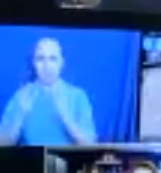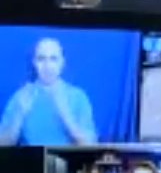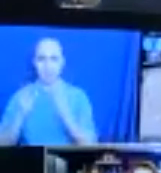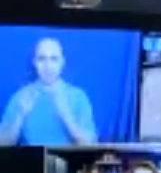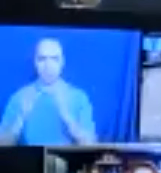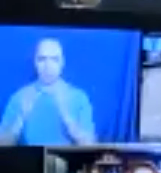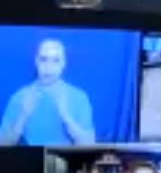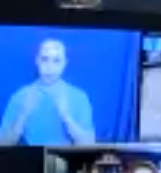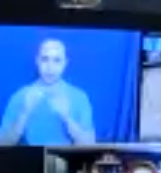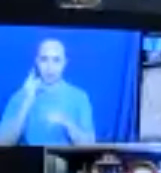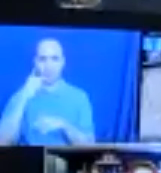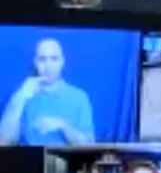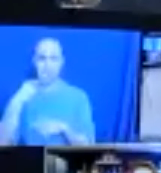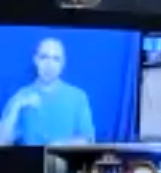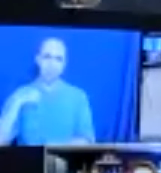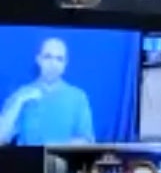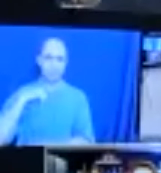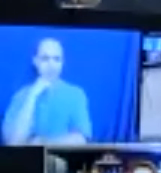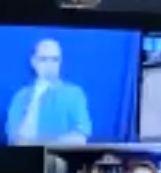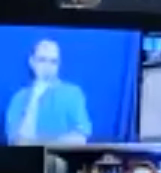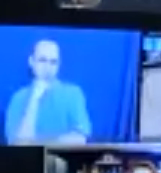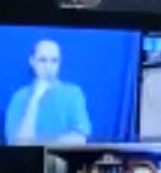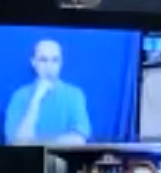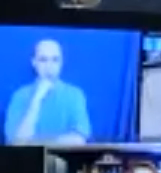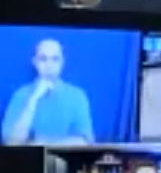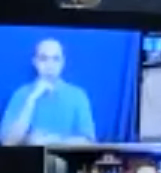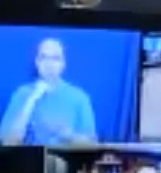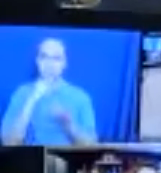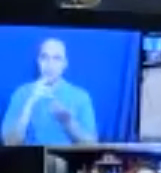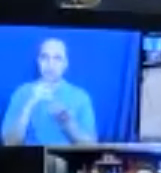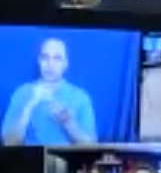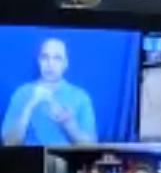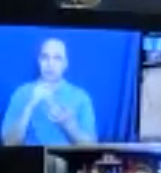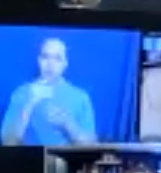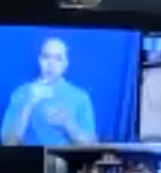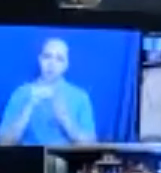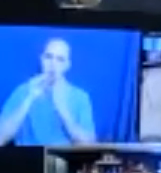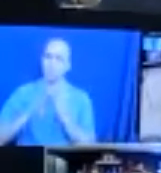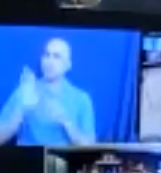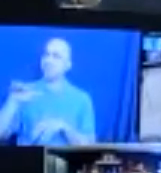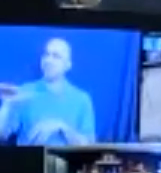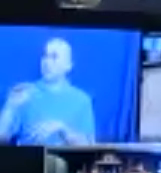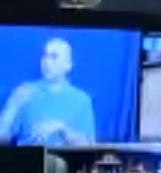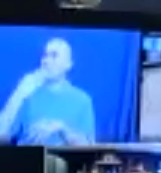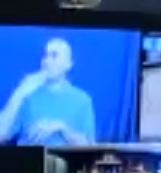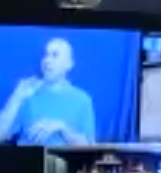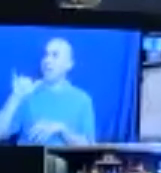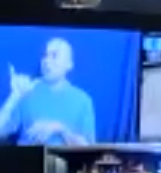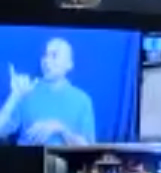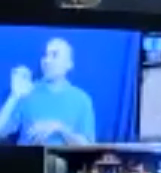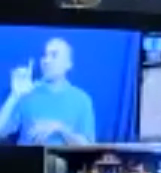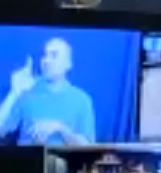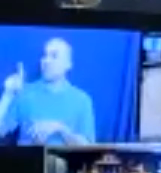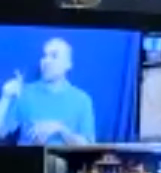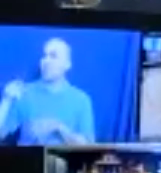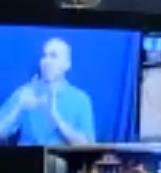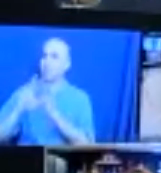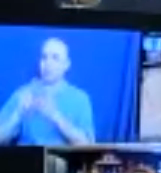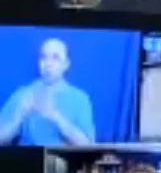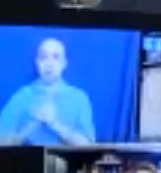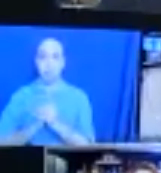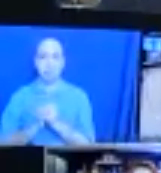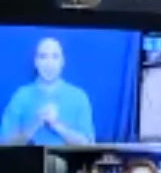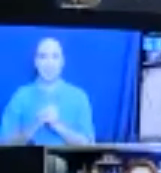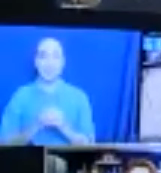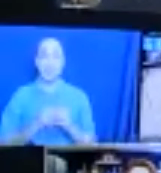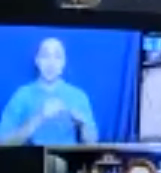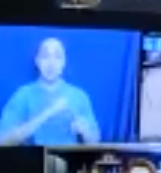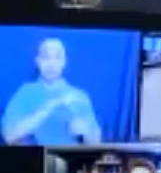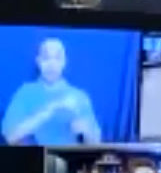IF I GO TO CLASS AND THE TEACHER LOOKS DISRESPECTFUL AND